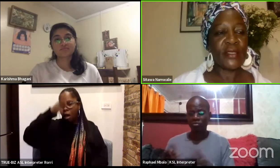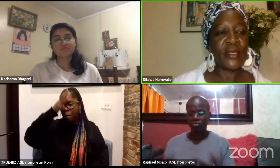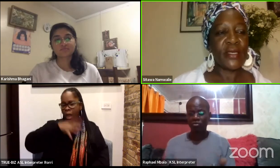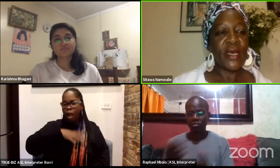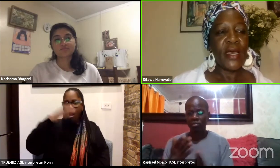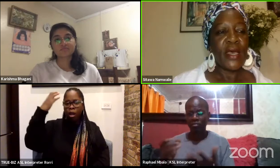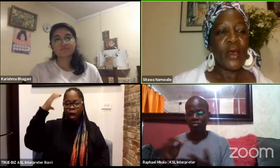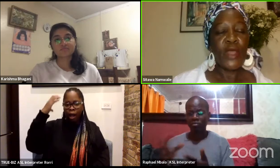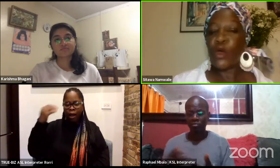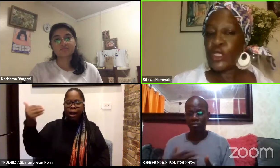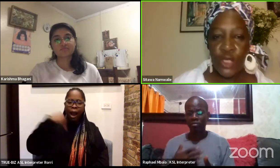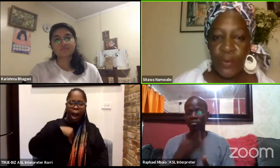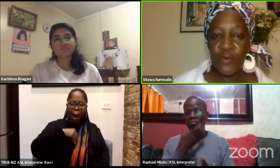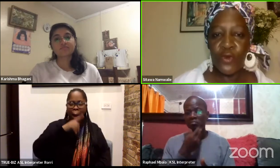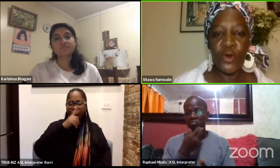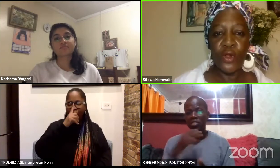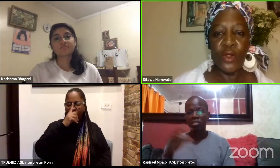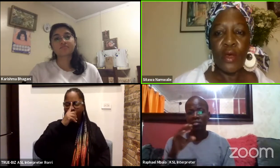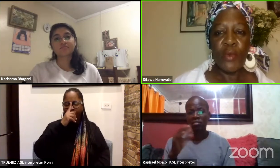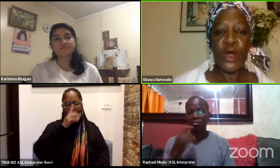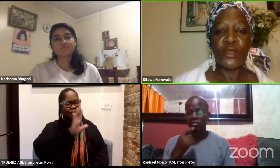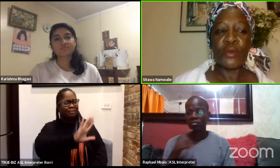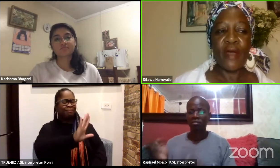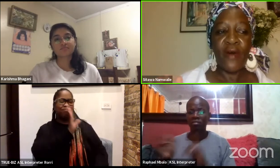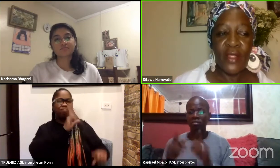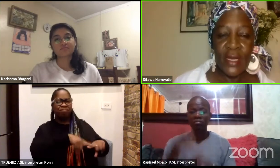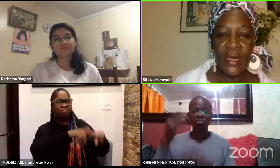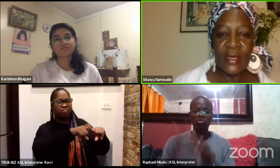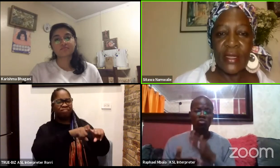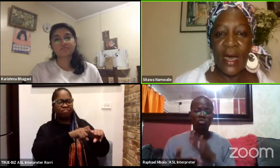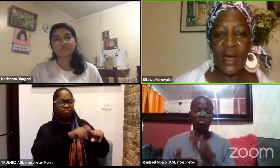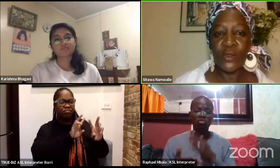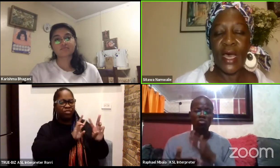and said they're gonna stop the funeral because my father died in the house